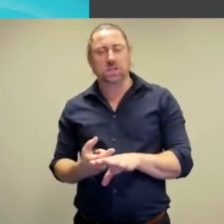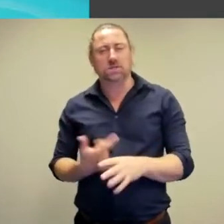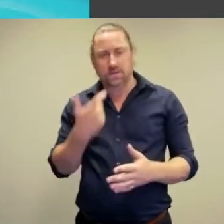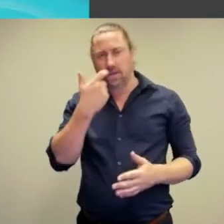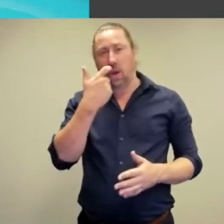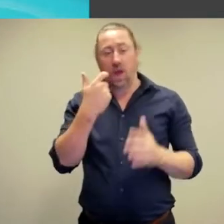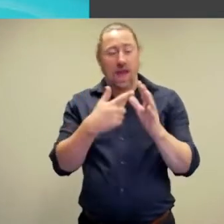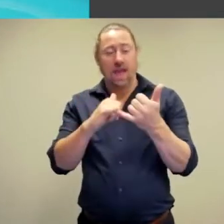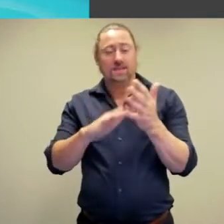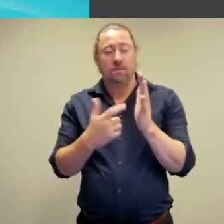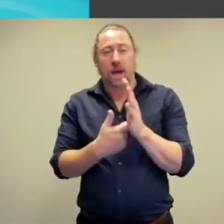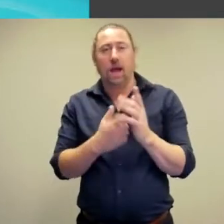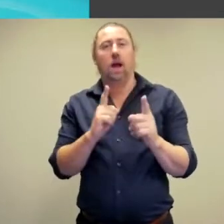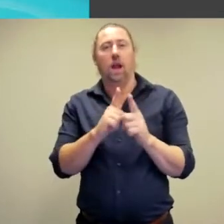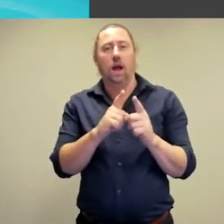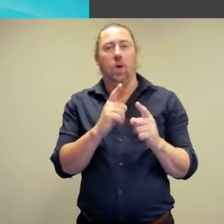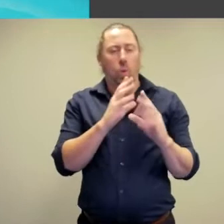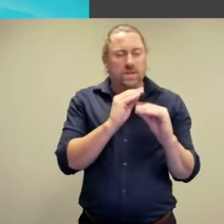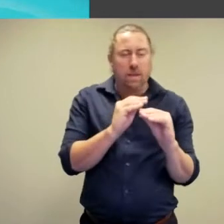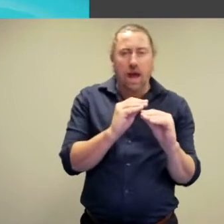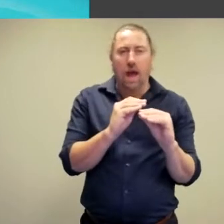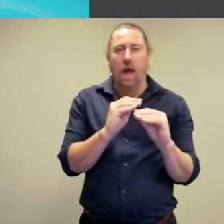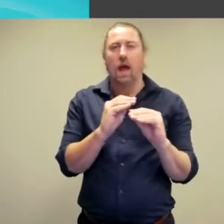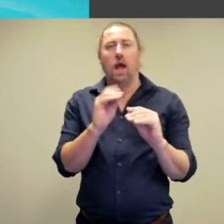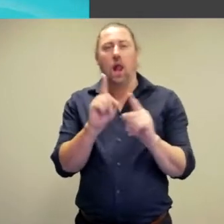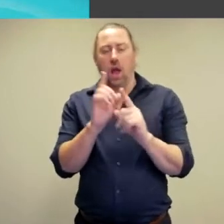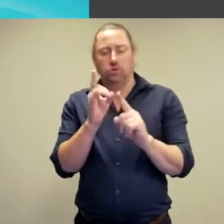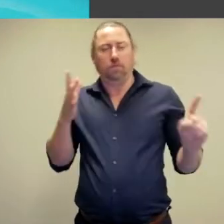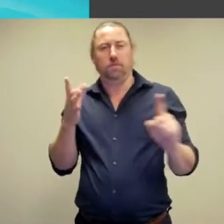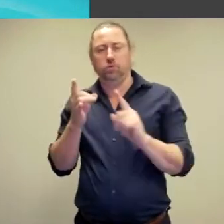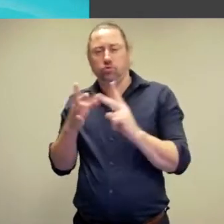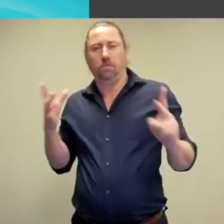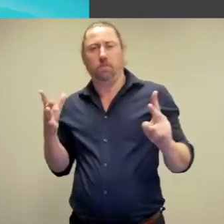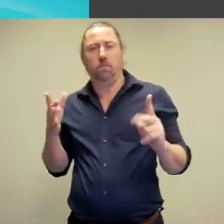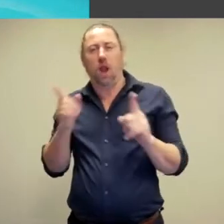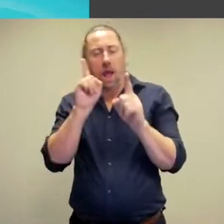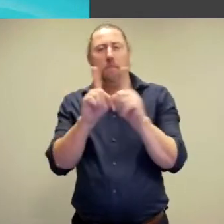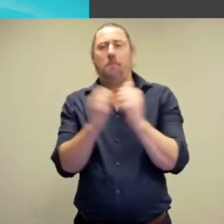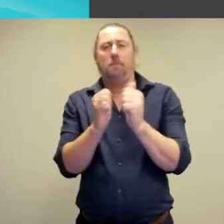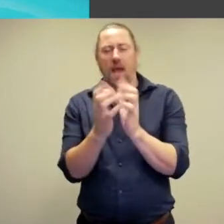include whispering and crisp